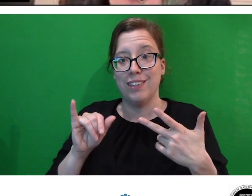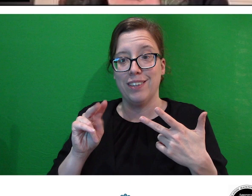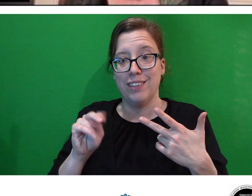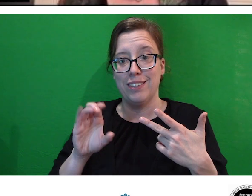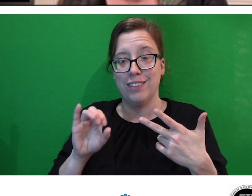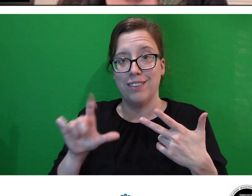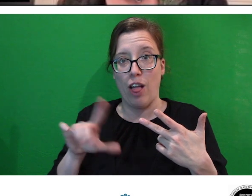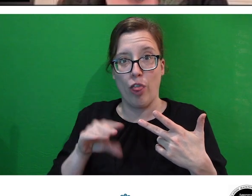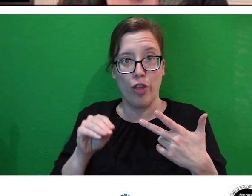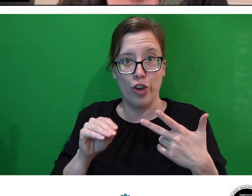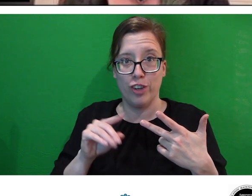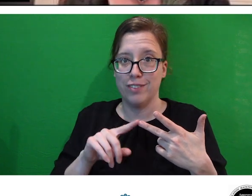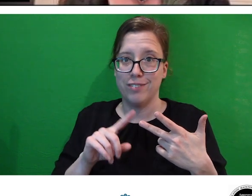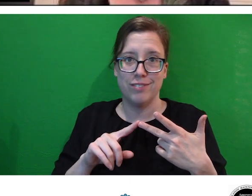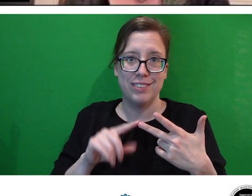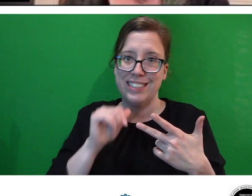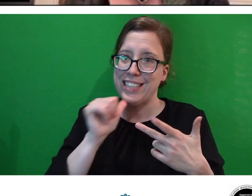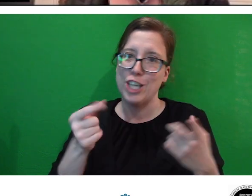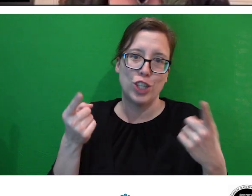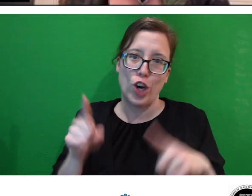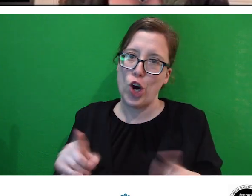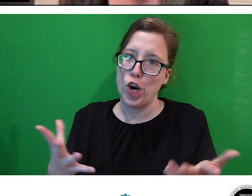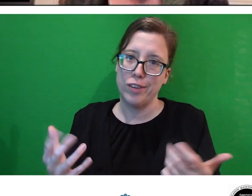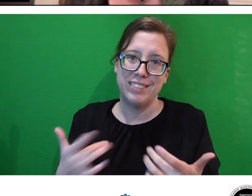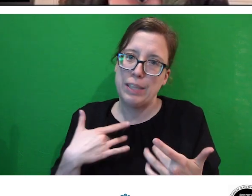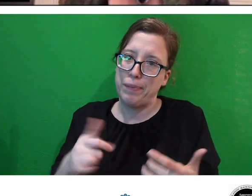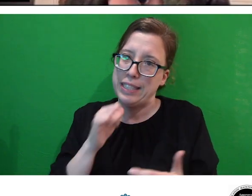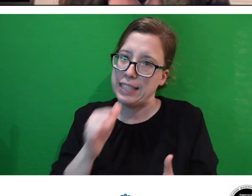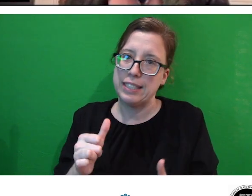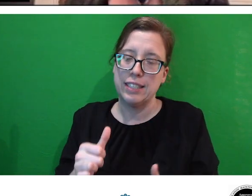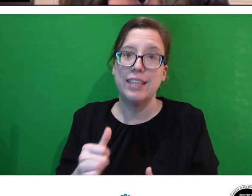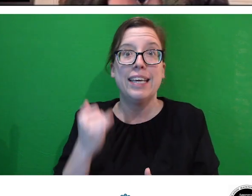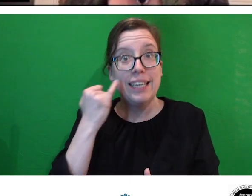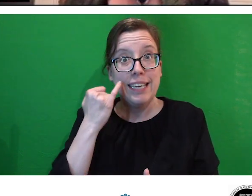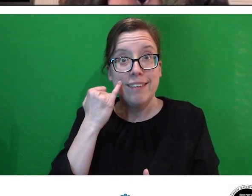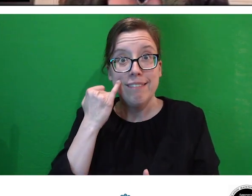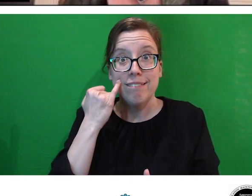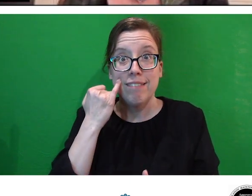With specially-trained Teachers and sensitive Interveners and so on and so forth.